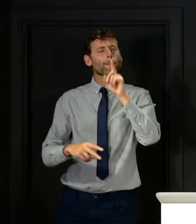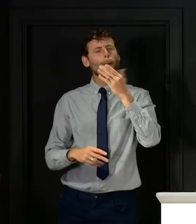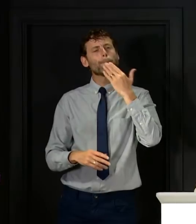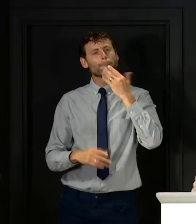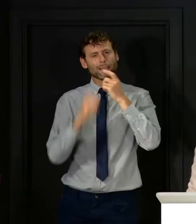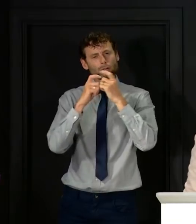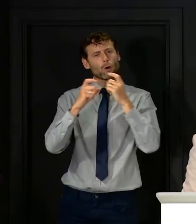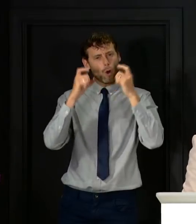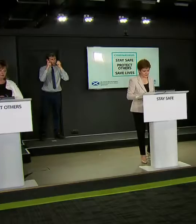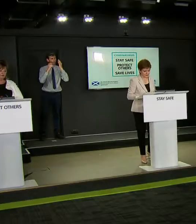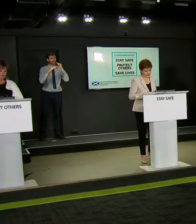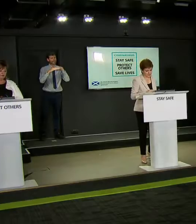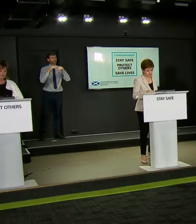Lastly today Derek Healey from the P and J.